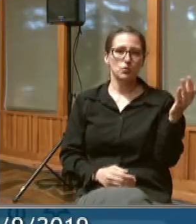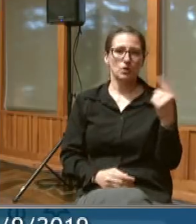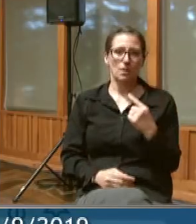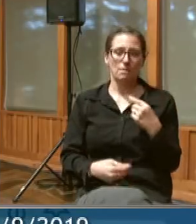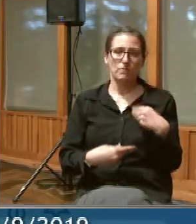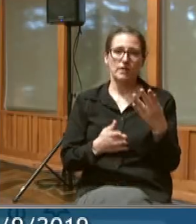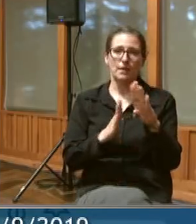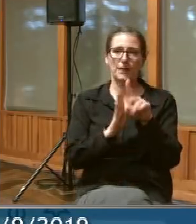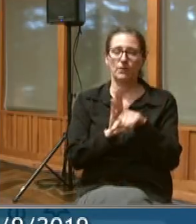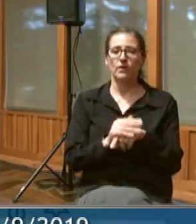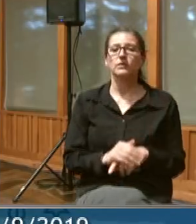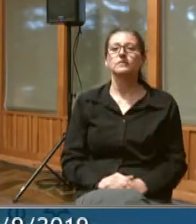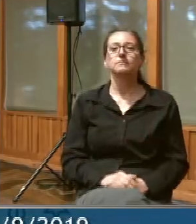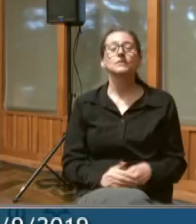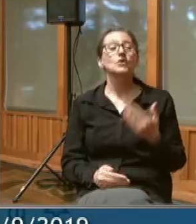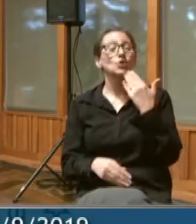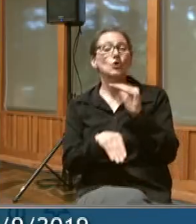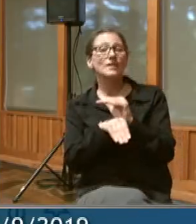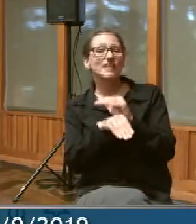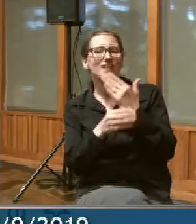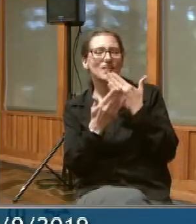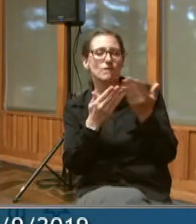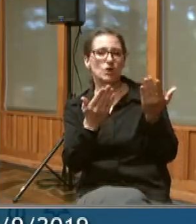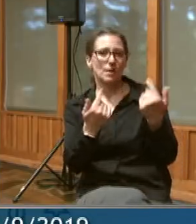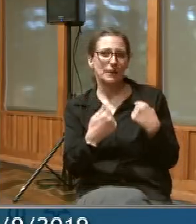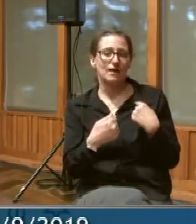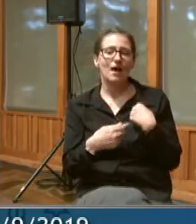BEFORE WE START, I WOULD LIKE TO INVITE JESSICA CANNARD OTOCOME